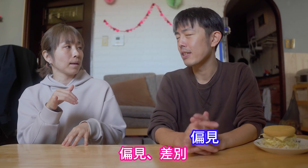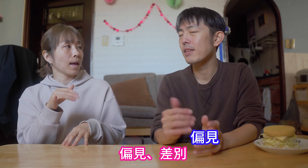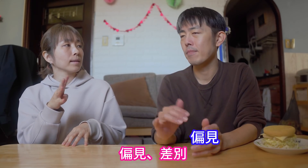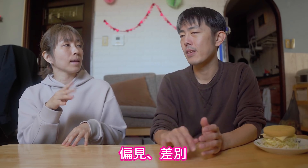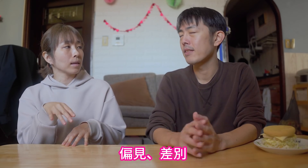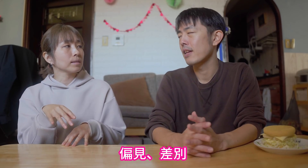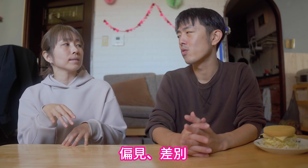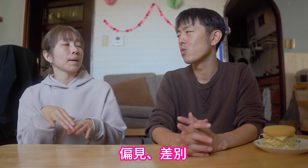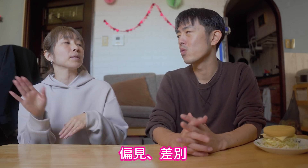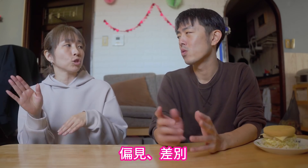(Mom)Prejudice, discrimination